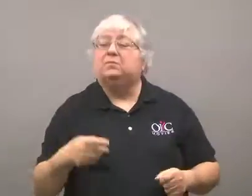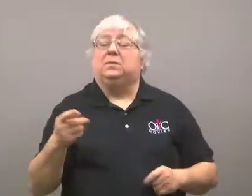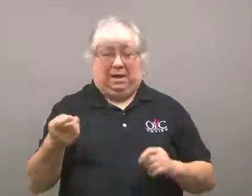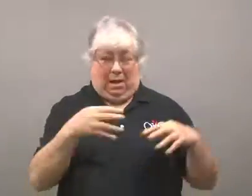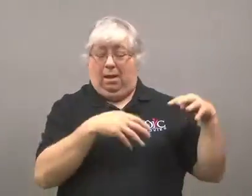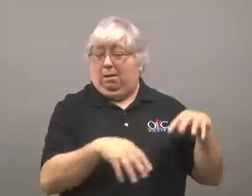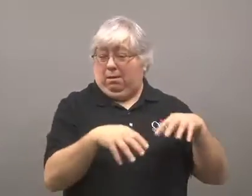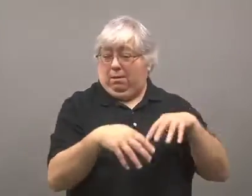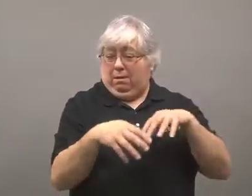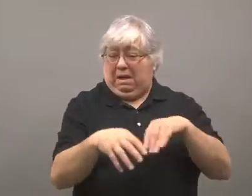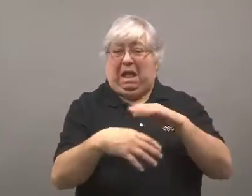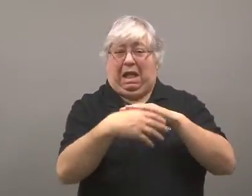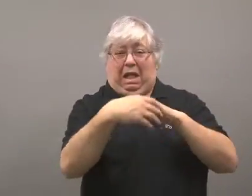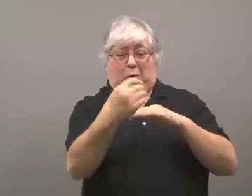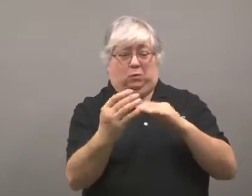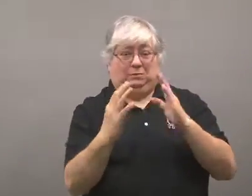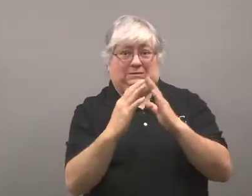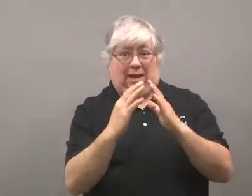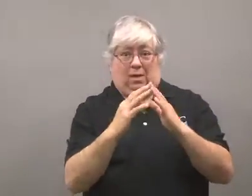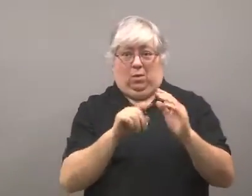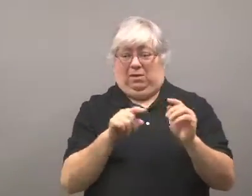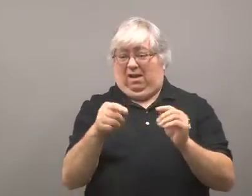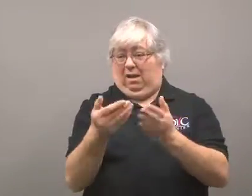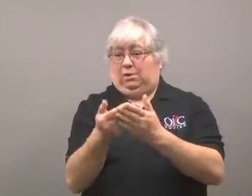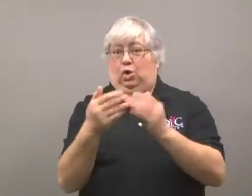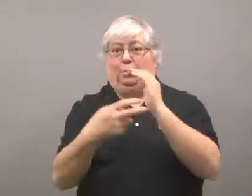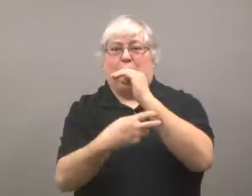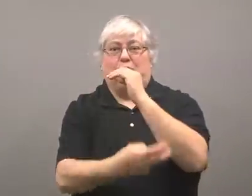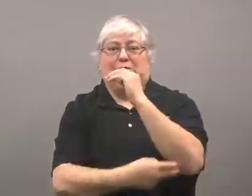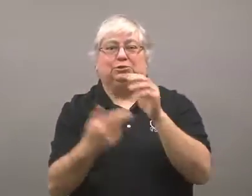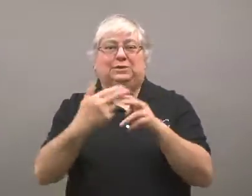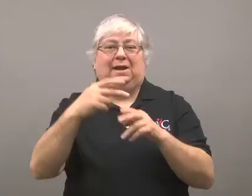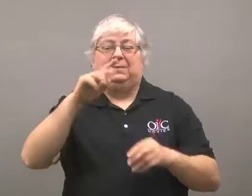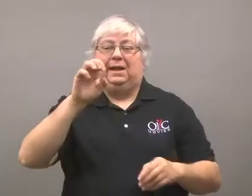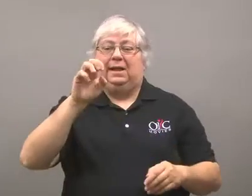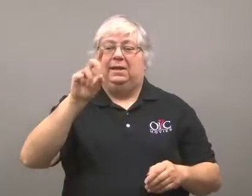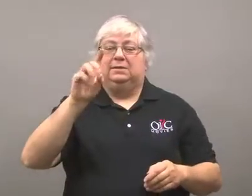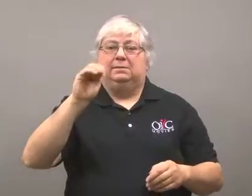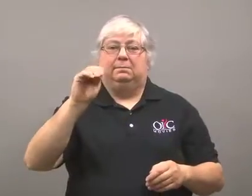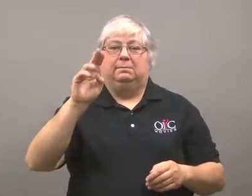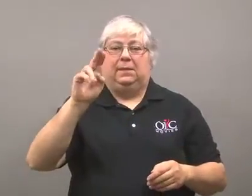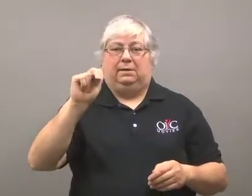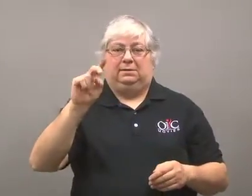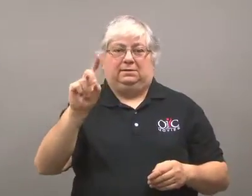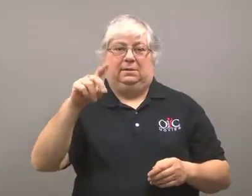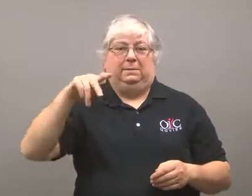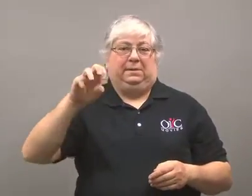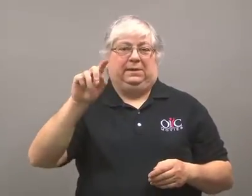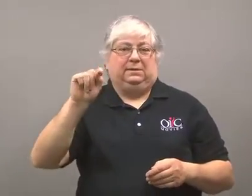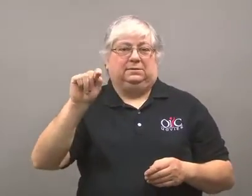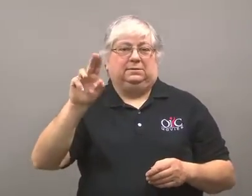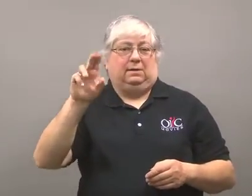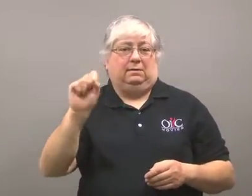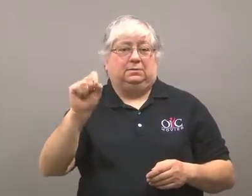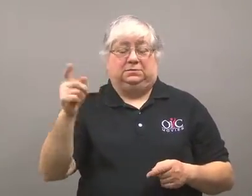Just outside the city by the Edmund Pettus bridge,